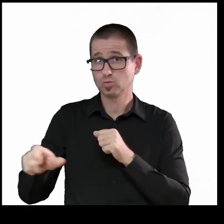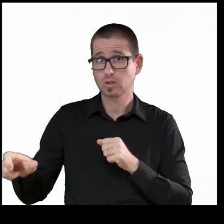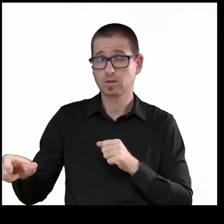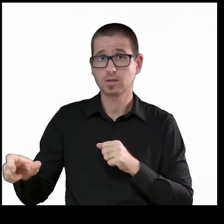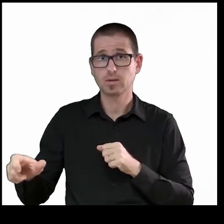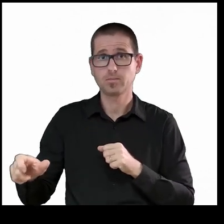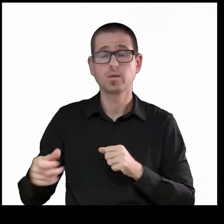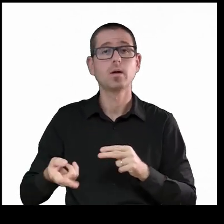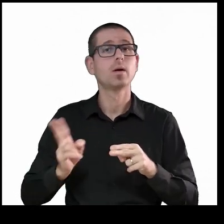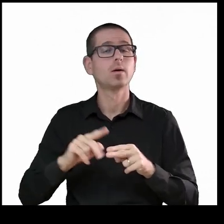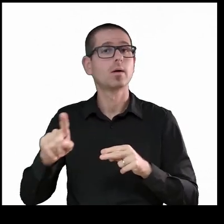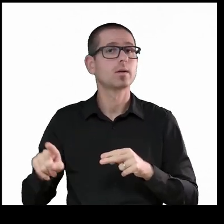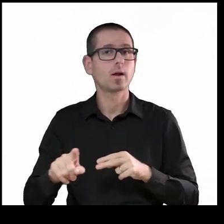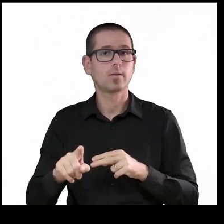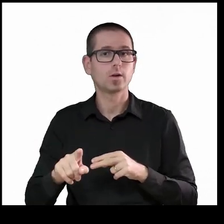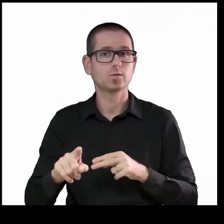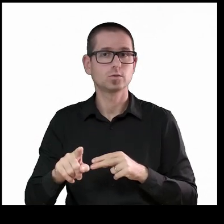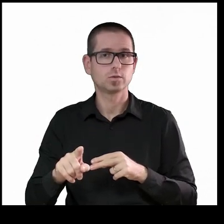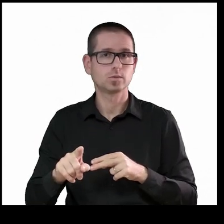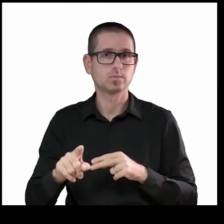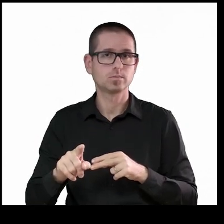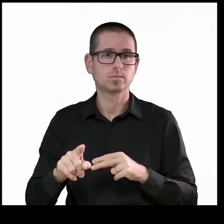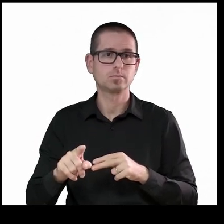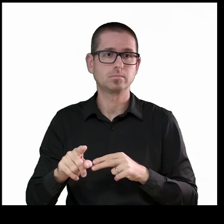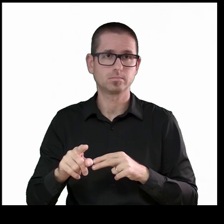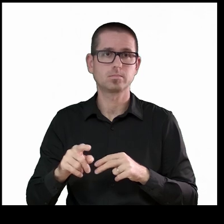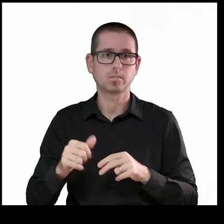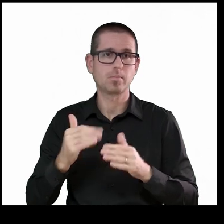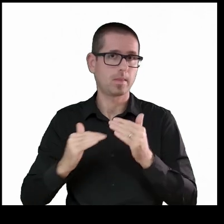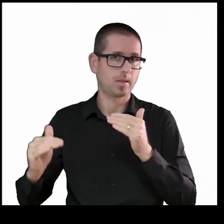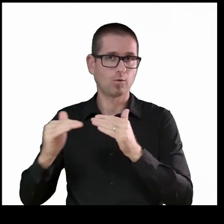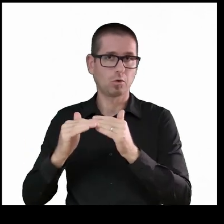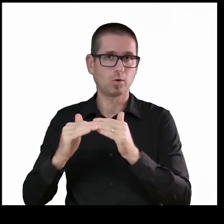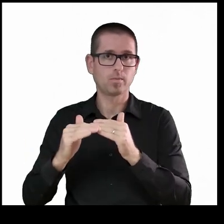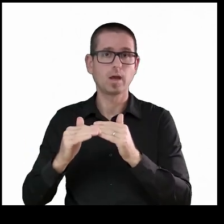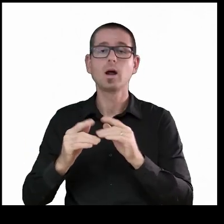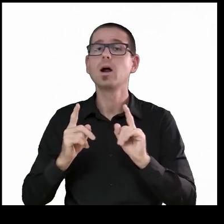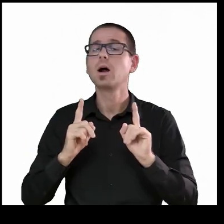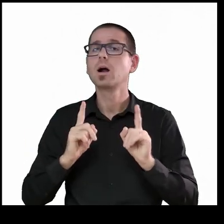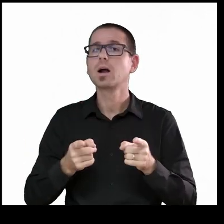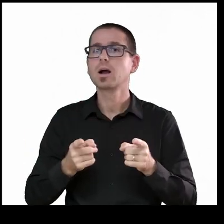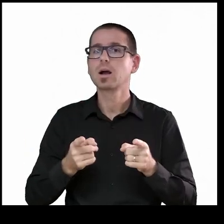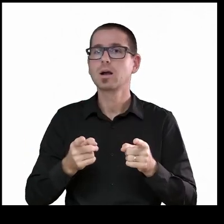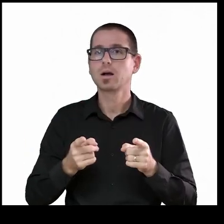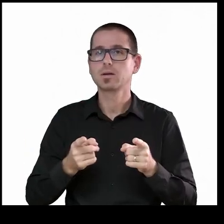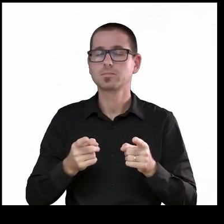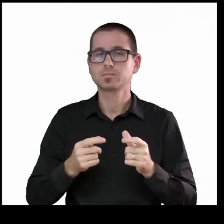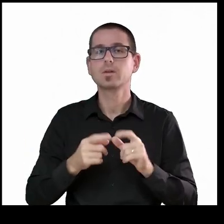most of all at the bachelor level. So what is happening?